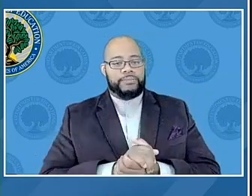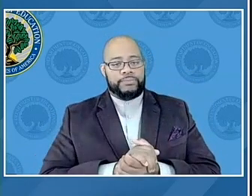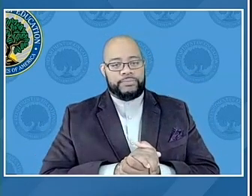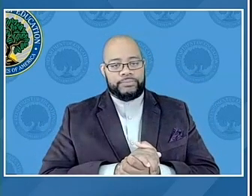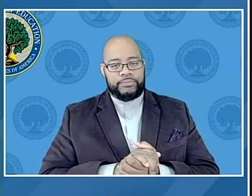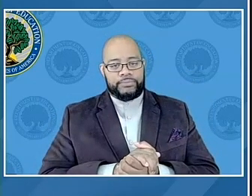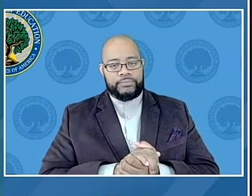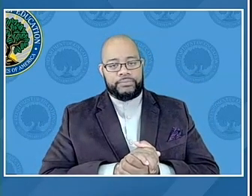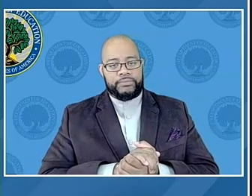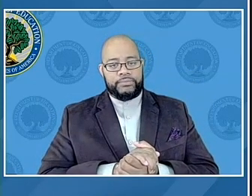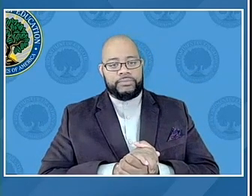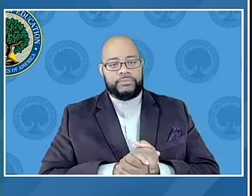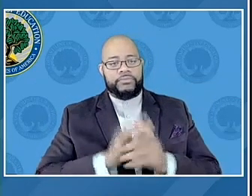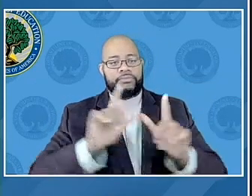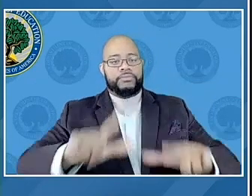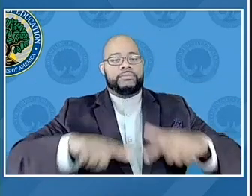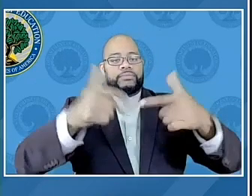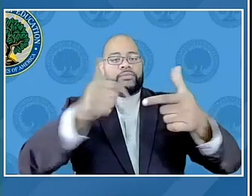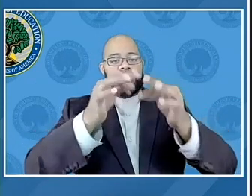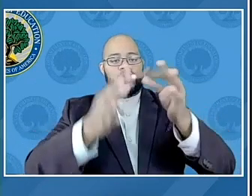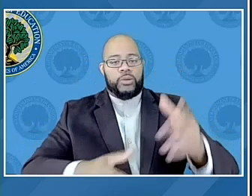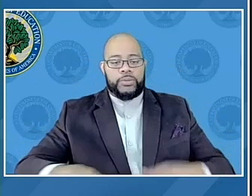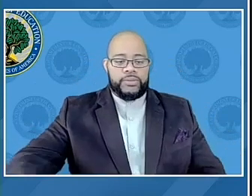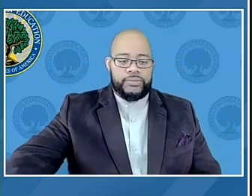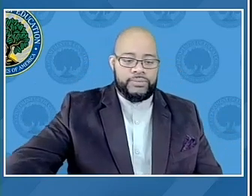Thank you. Thank you, Sarah. John Whitelaw.